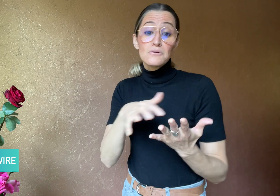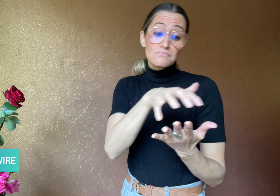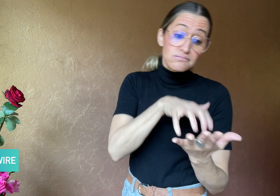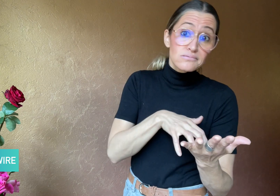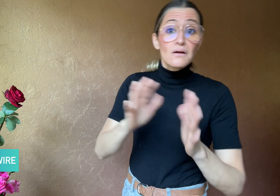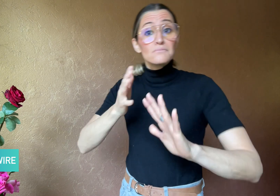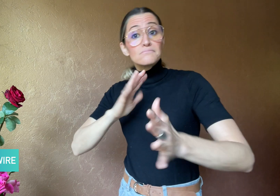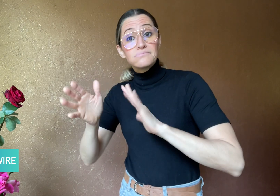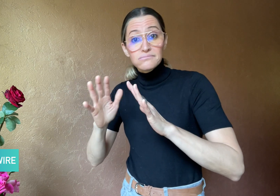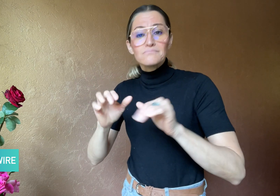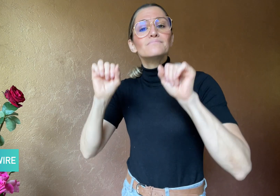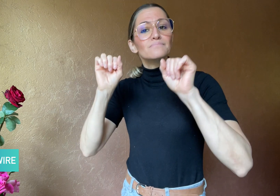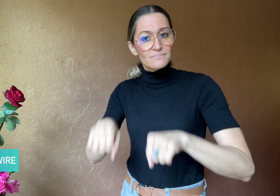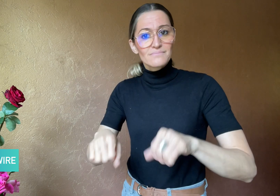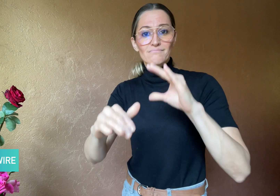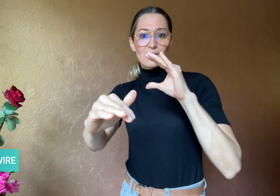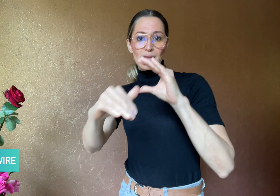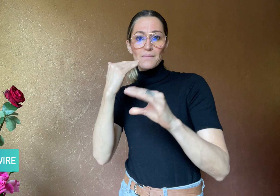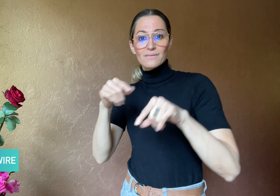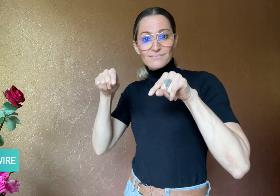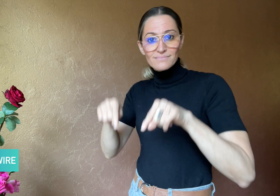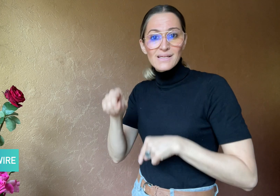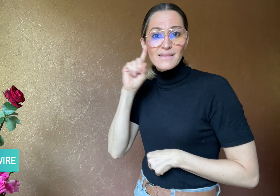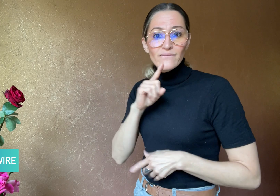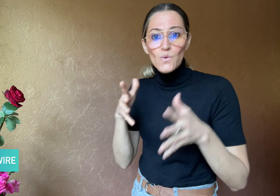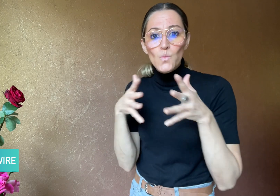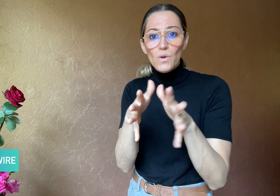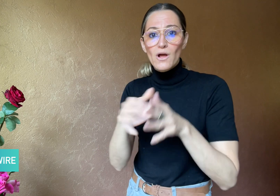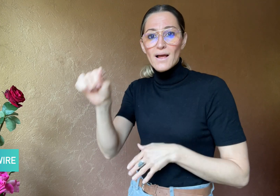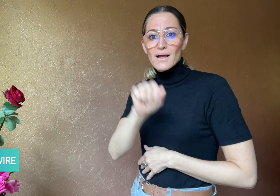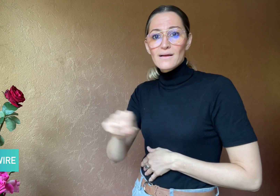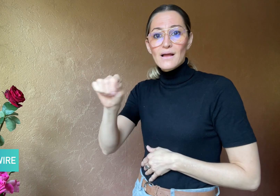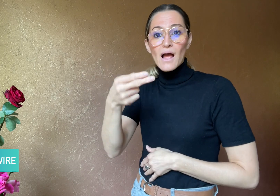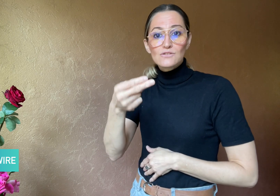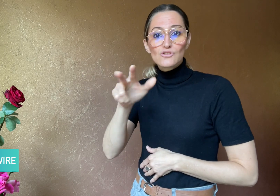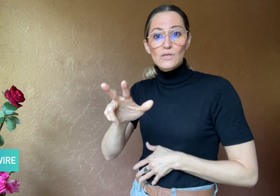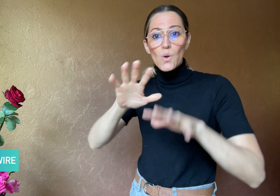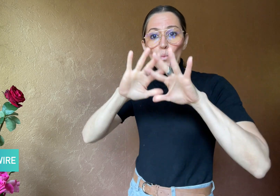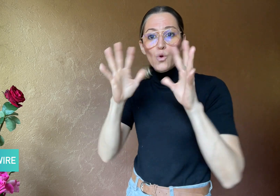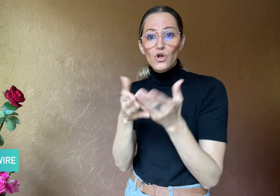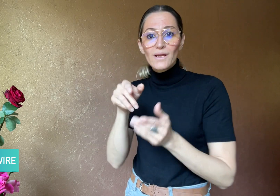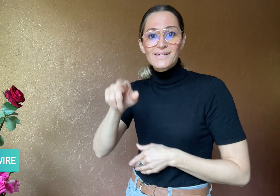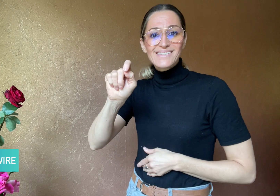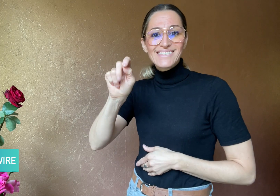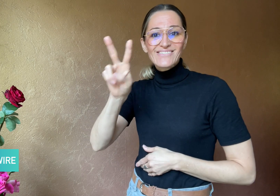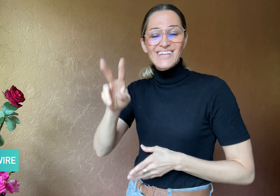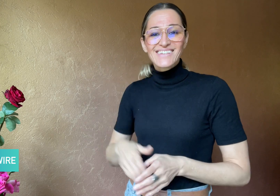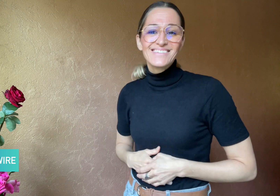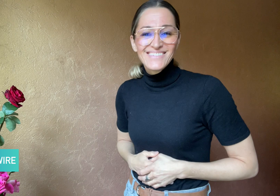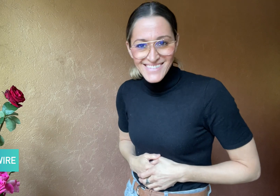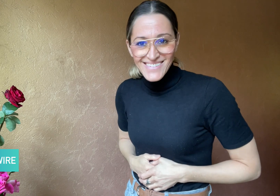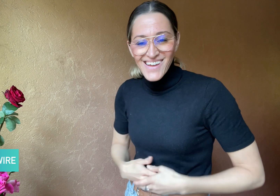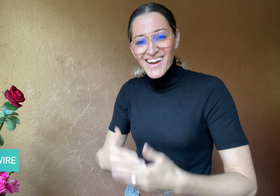in landscape format to deafwire@h3world.tv.